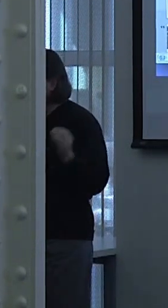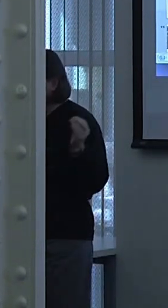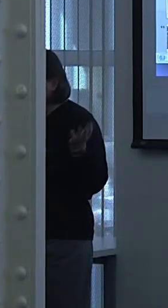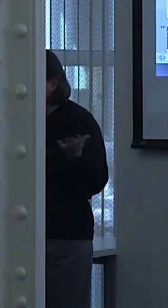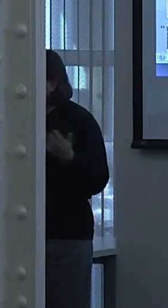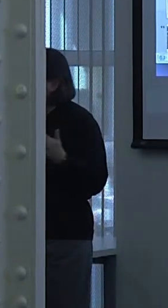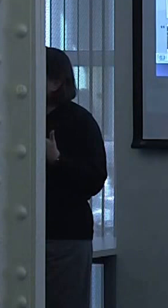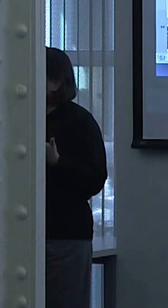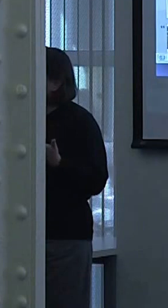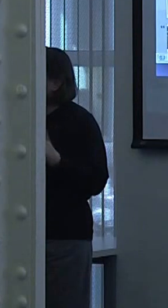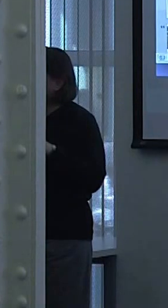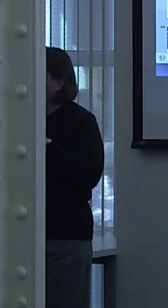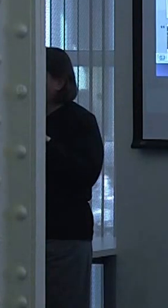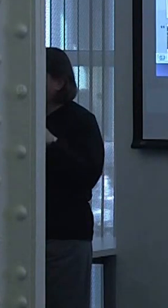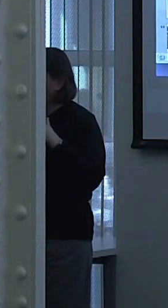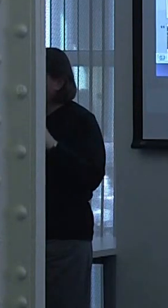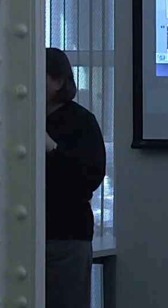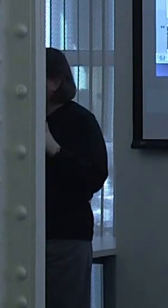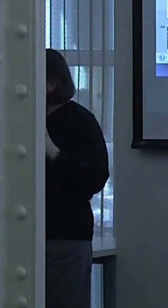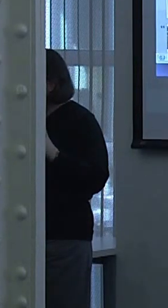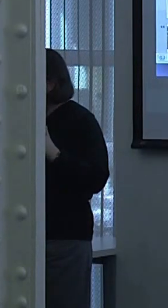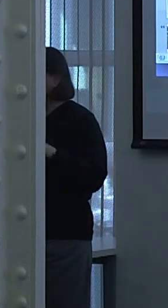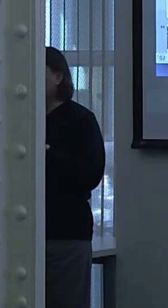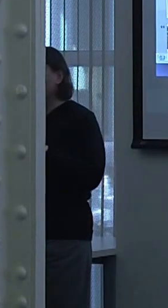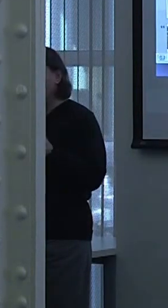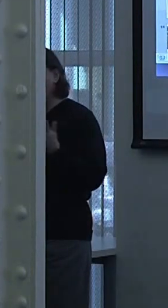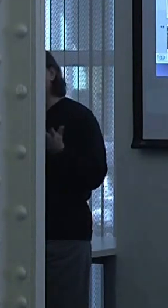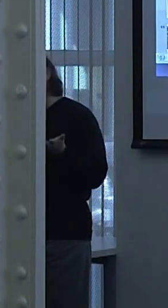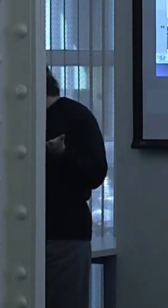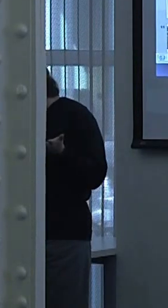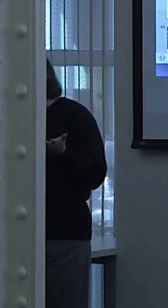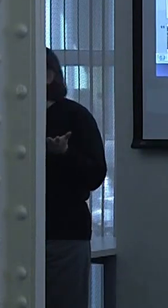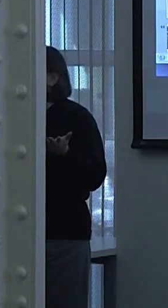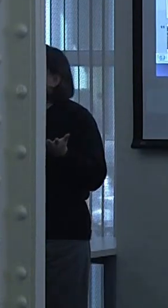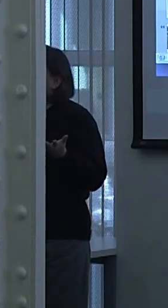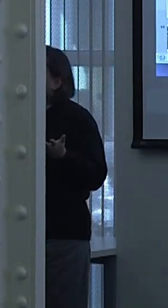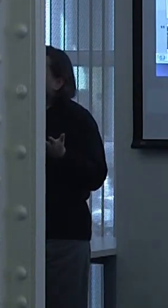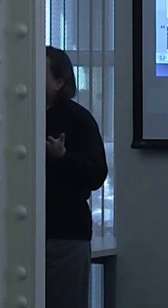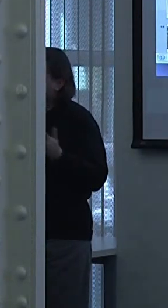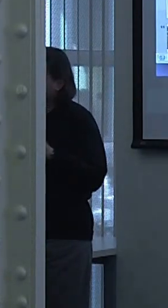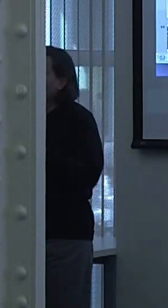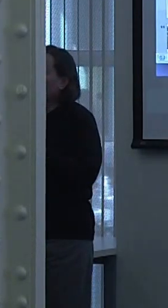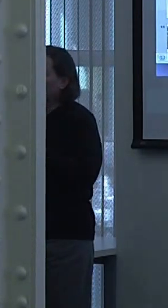and it was really isolating, but I did graduate from San Francisco State